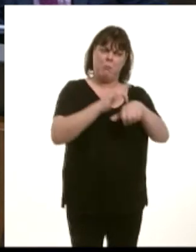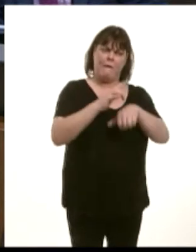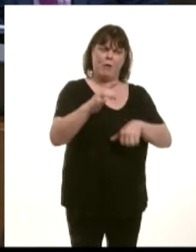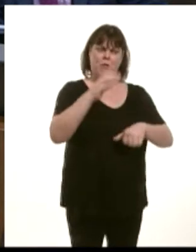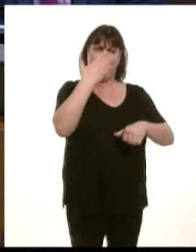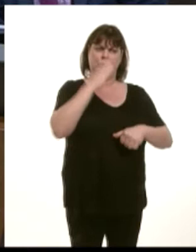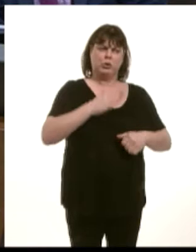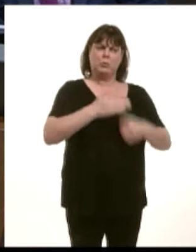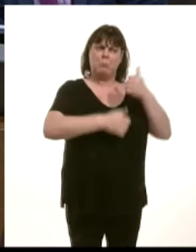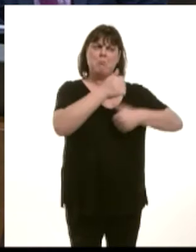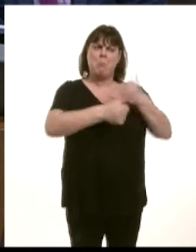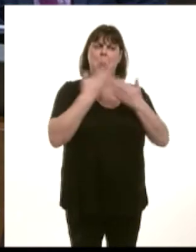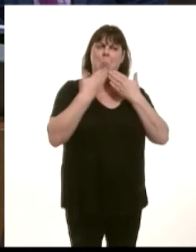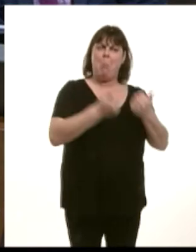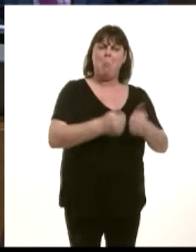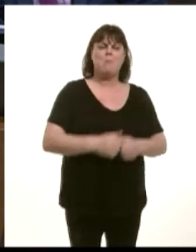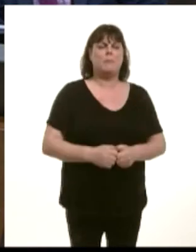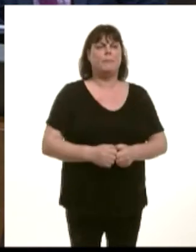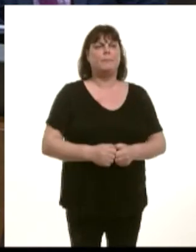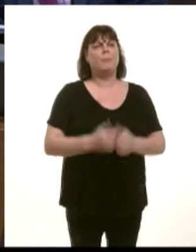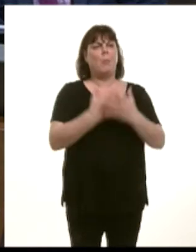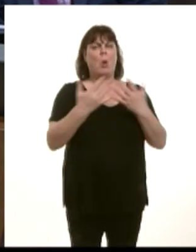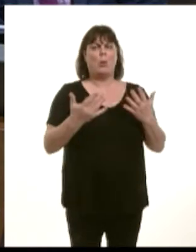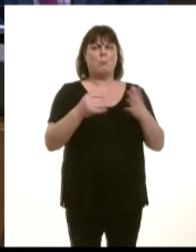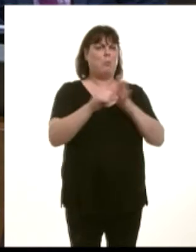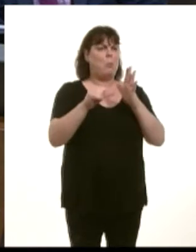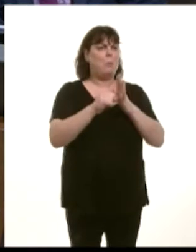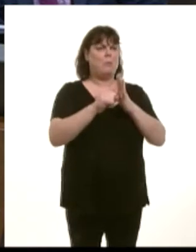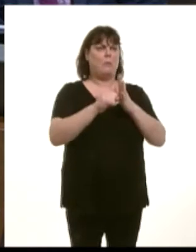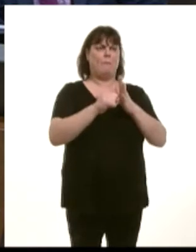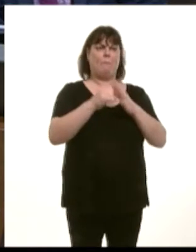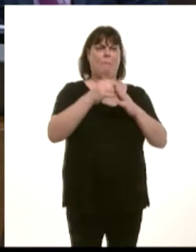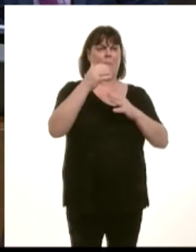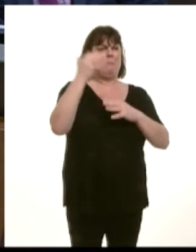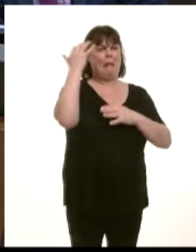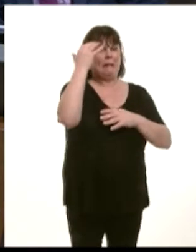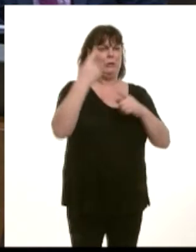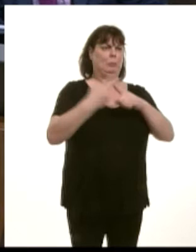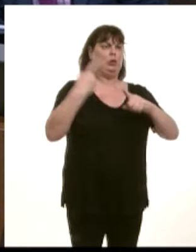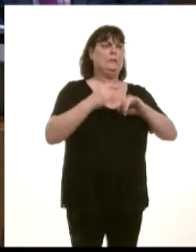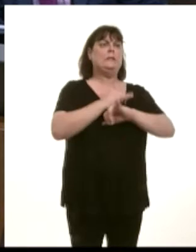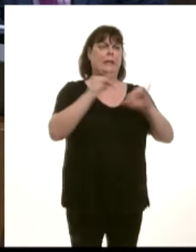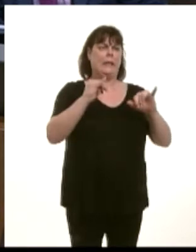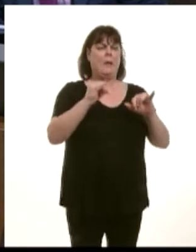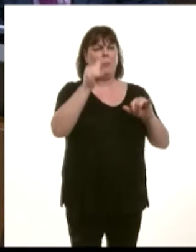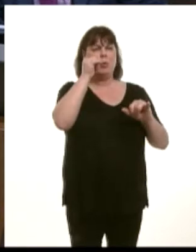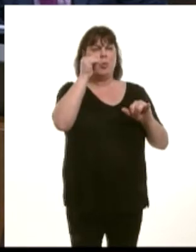It is right to say that there has been great pressure on A&E. The difficulty with A&E is that it is a demand-led service, and it can be quite difficult to